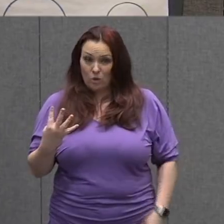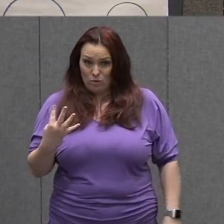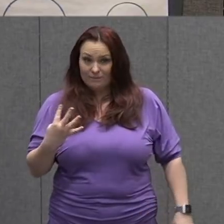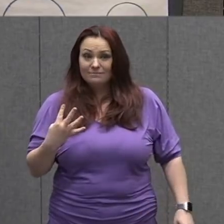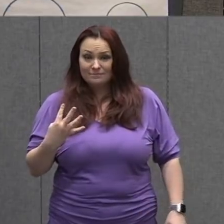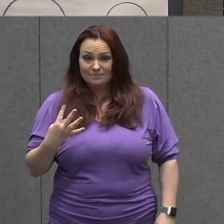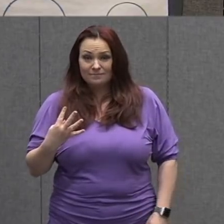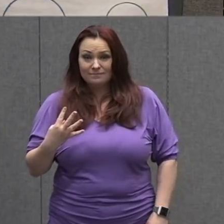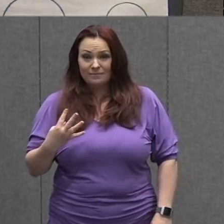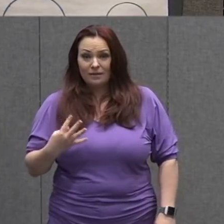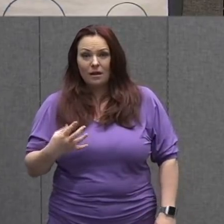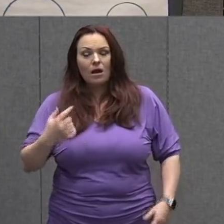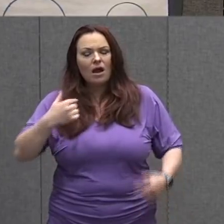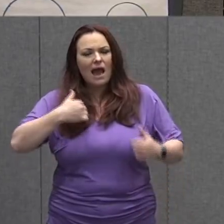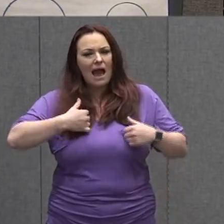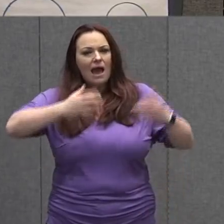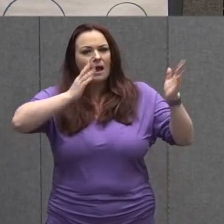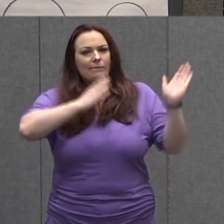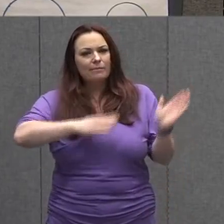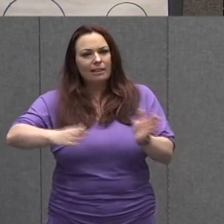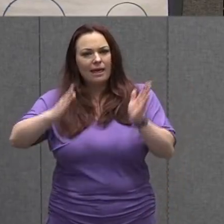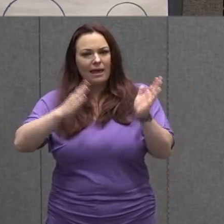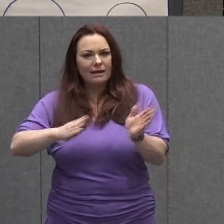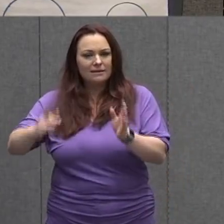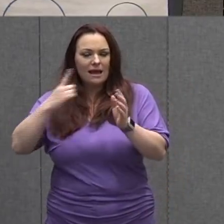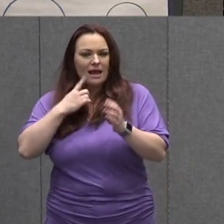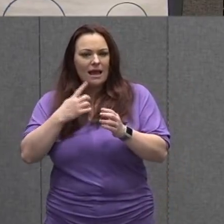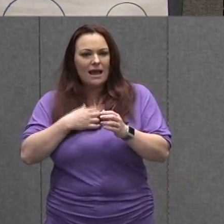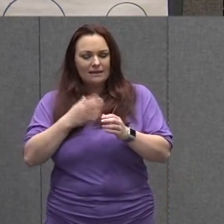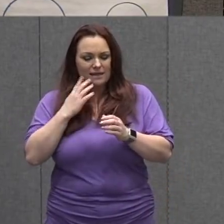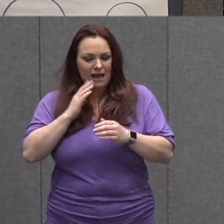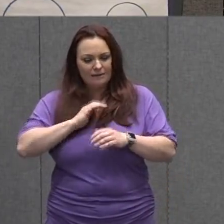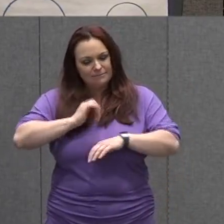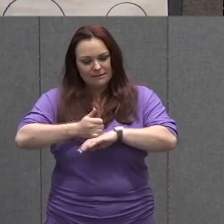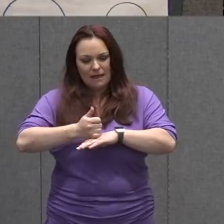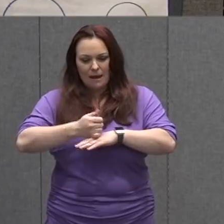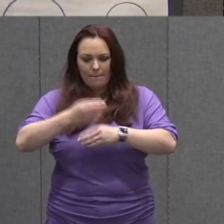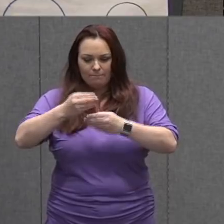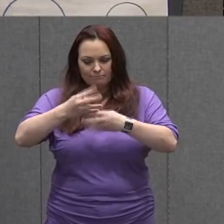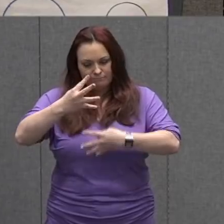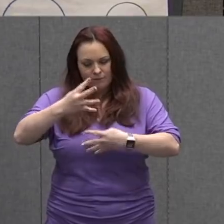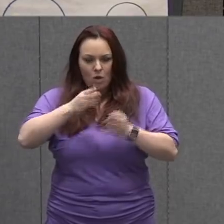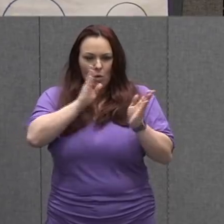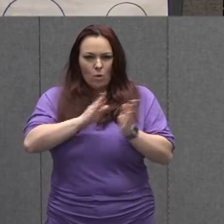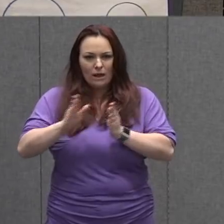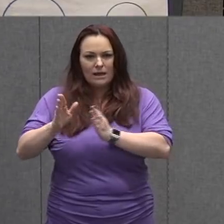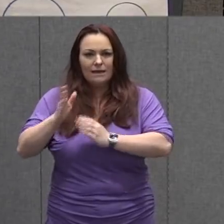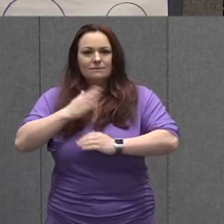which is I planned and organized my ideas. So those ideas are going to come